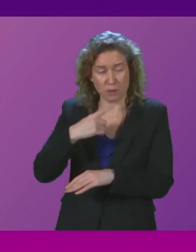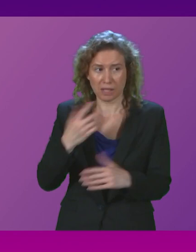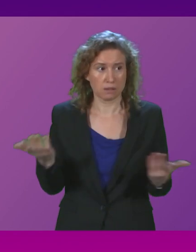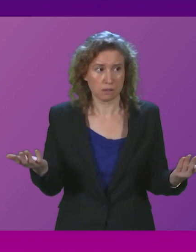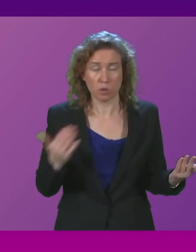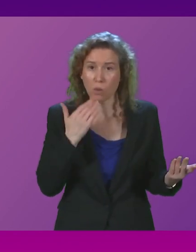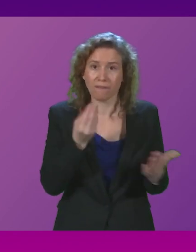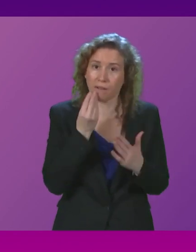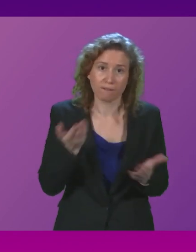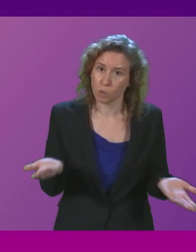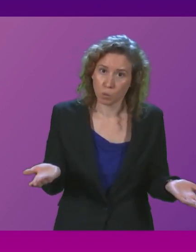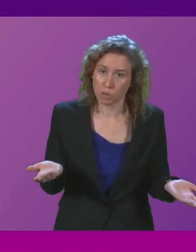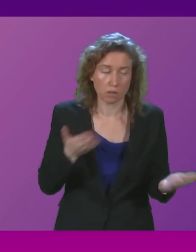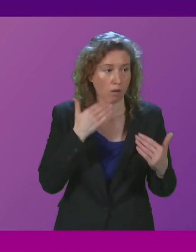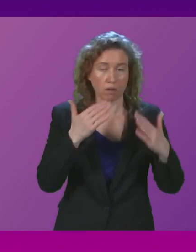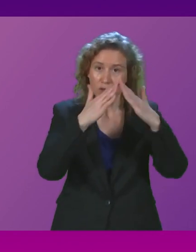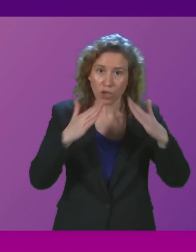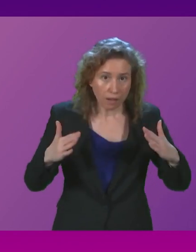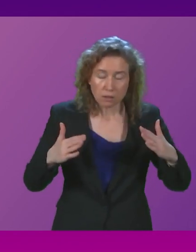and there is not enough healthcare, adding that